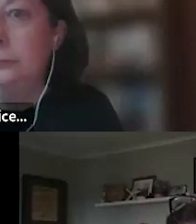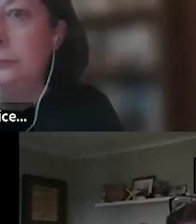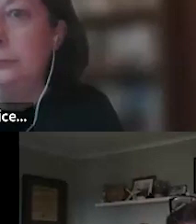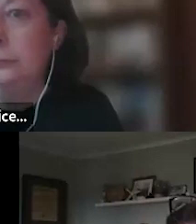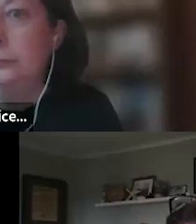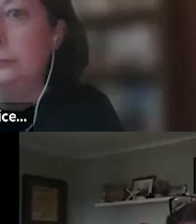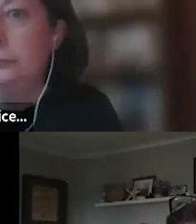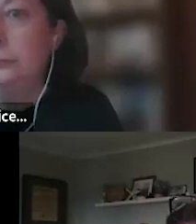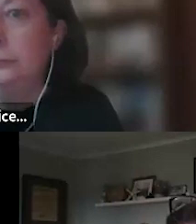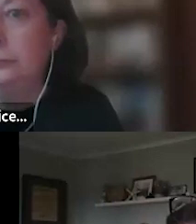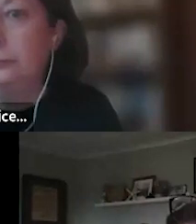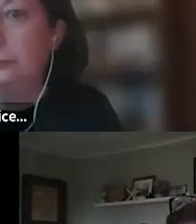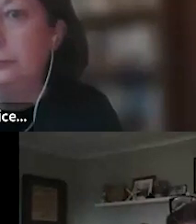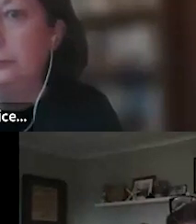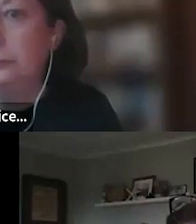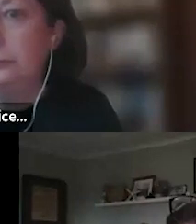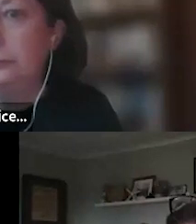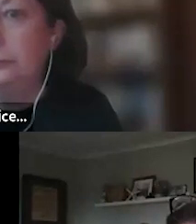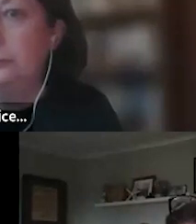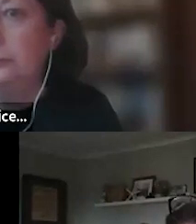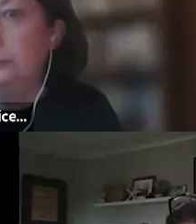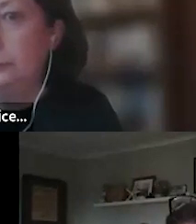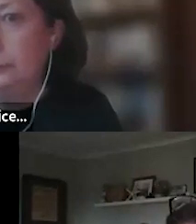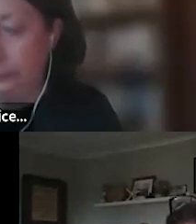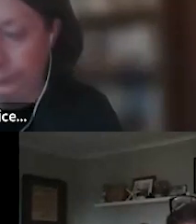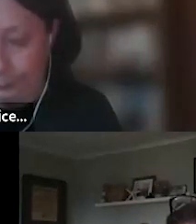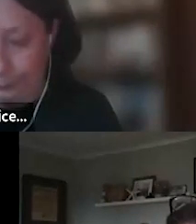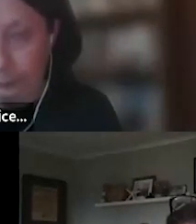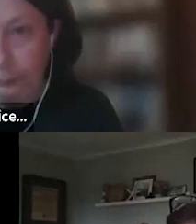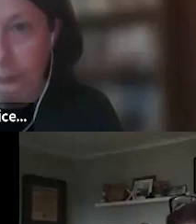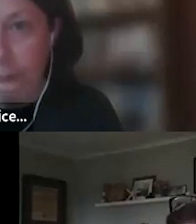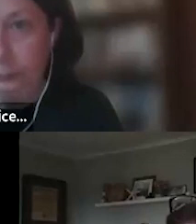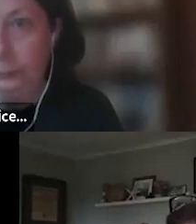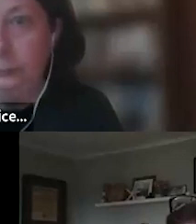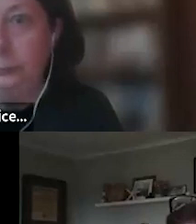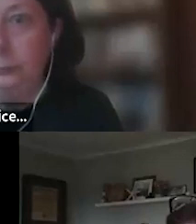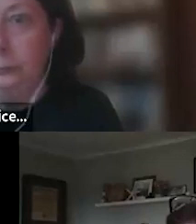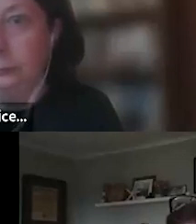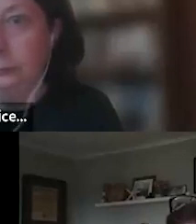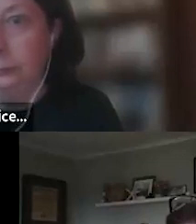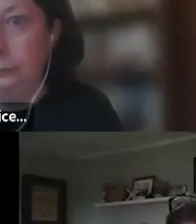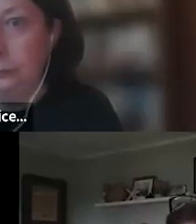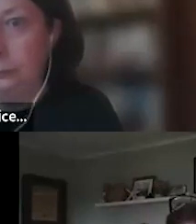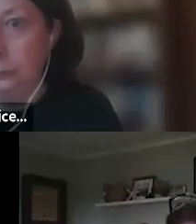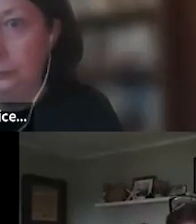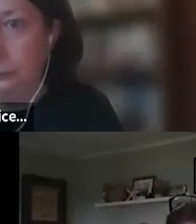they're able to move right in before they even connect up with the partnership agencies,